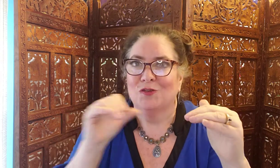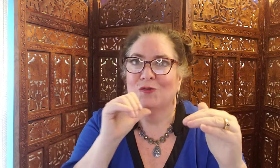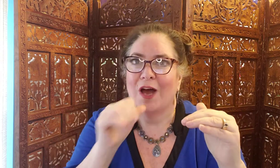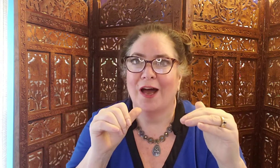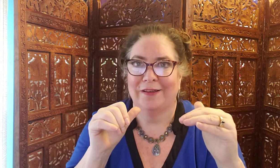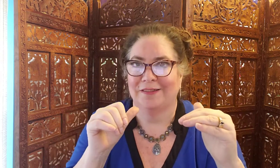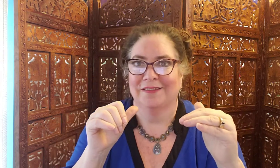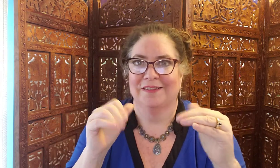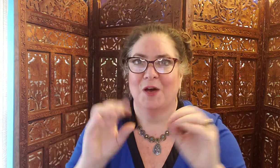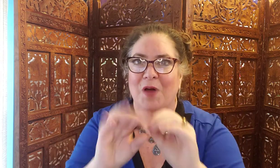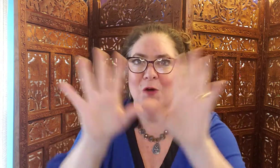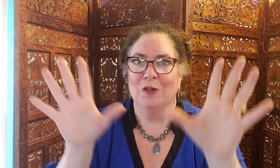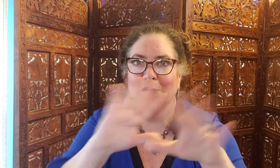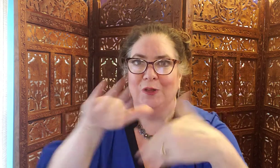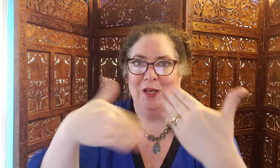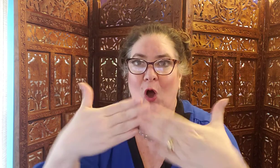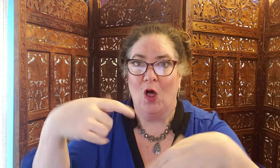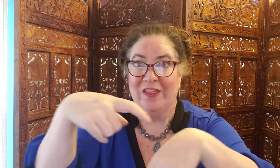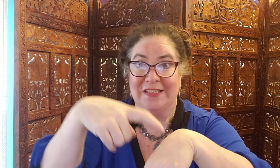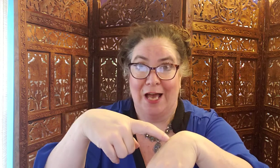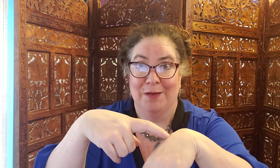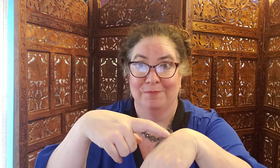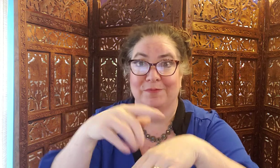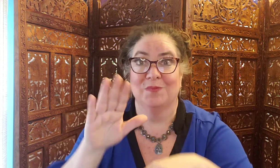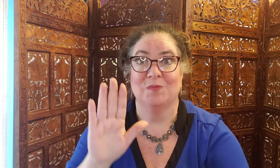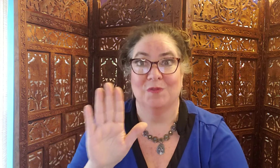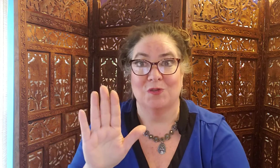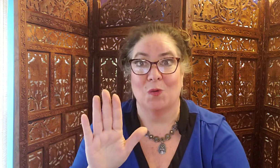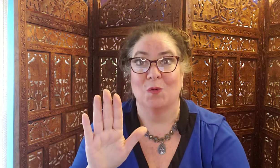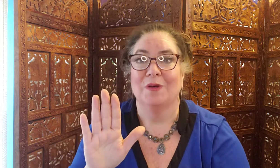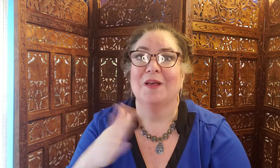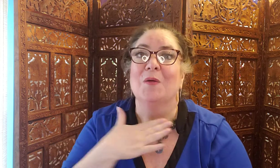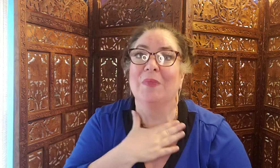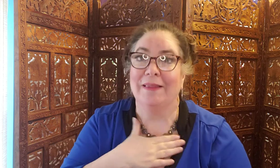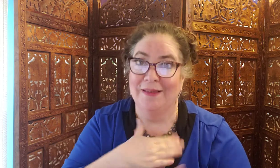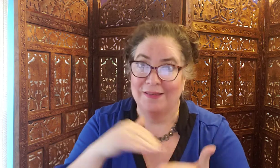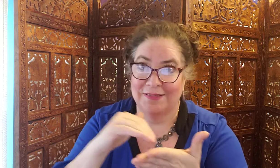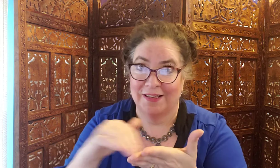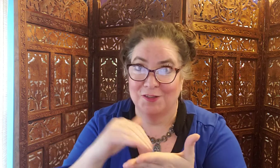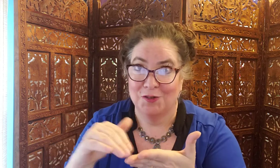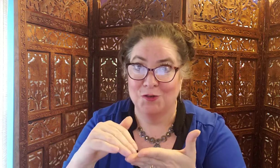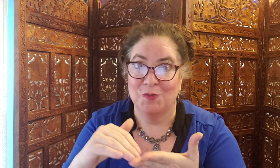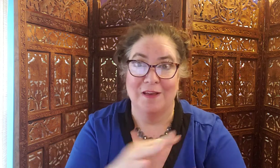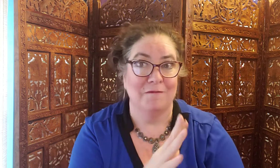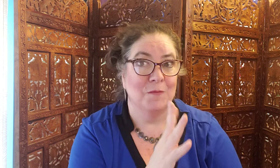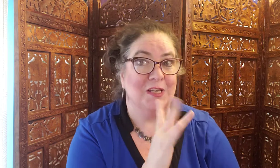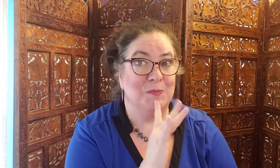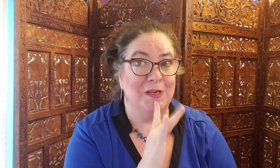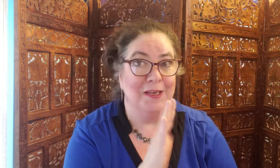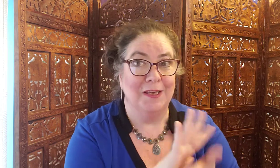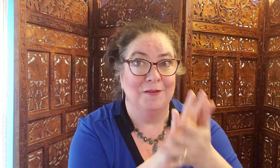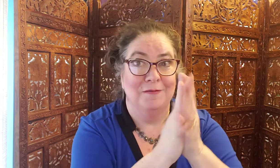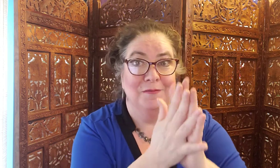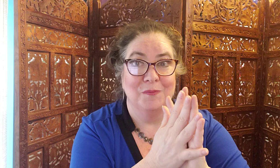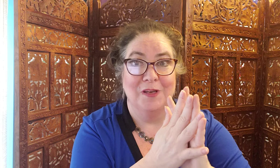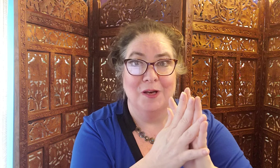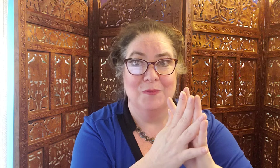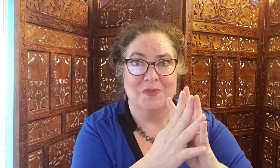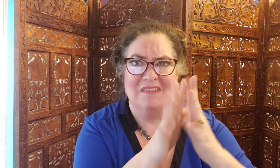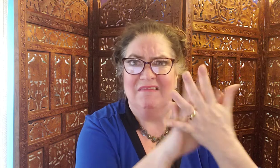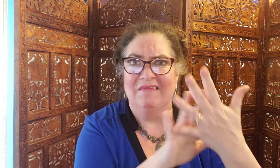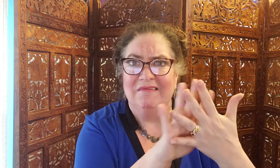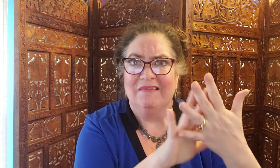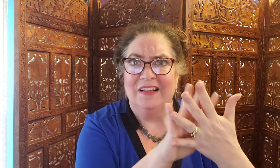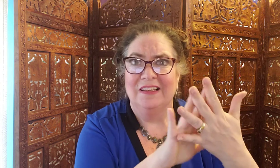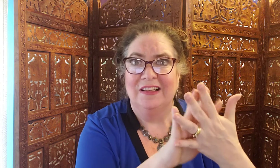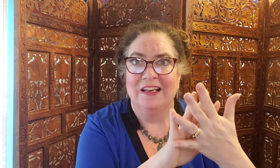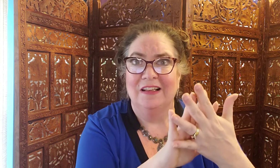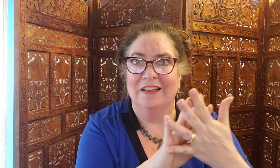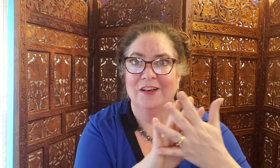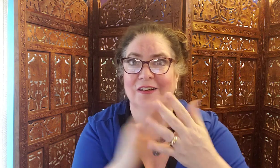do not come out clearly all the time. Please excuse me if my speaking becomes a little unclear